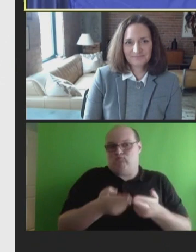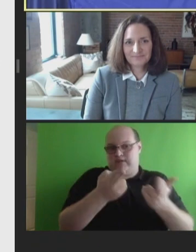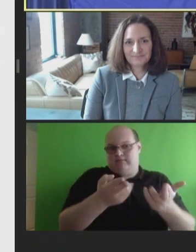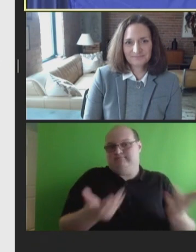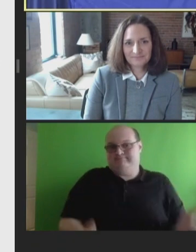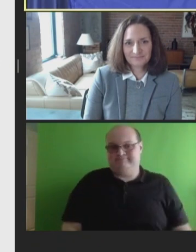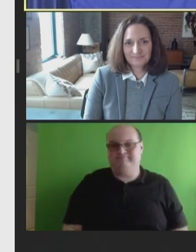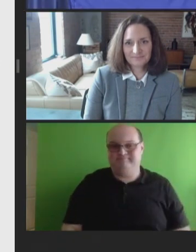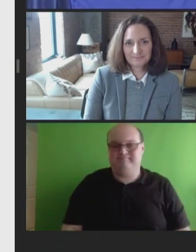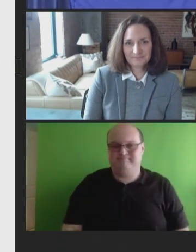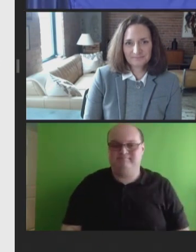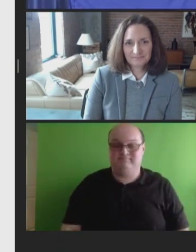Jeff Duchin: Okay. Thank you.